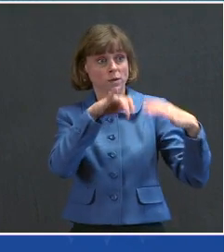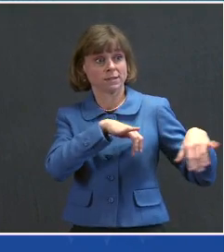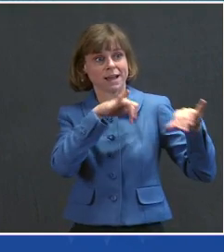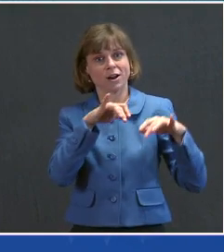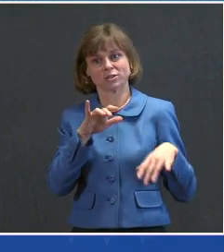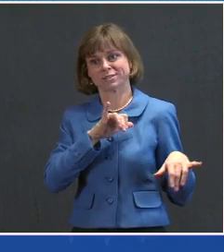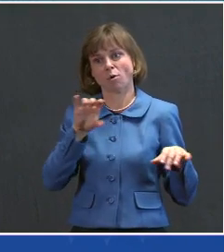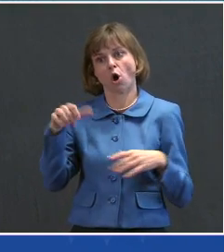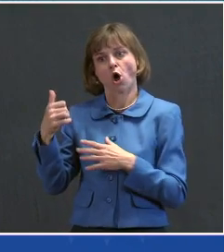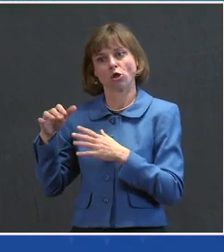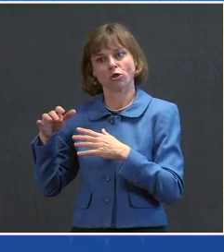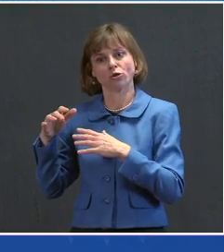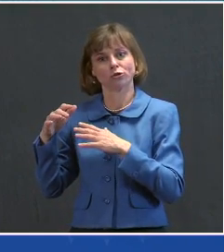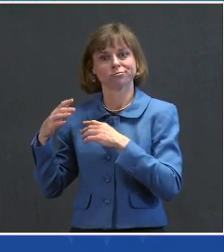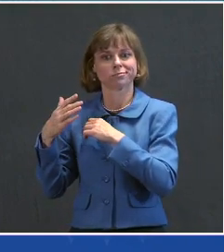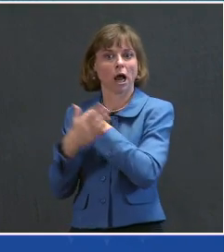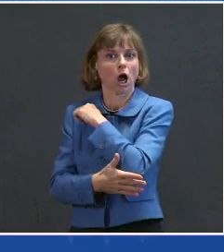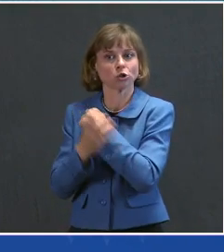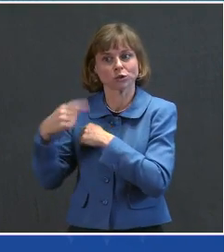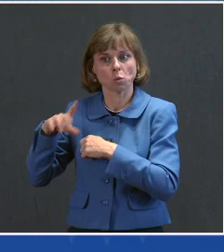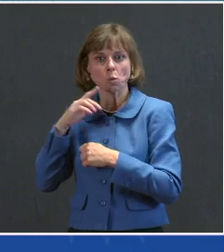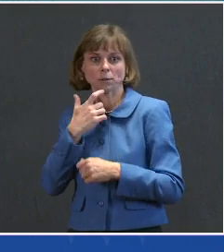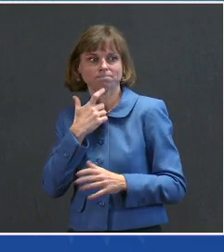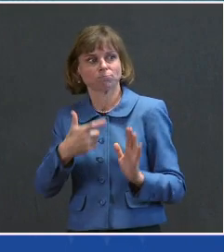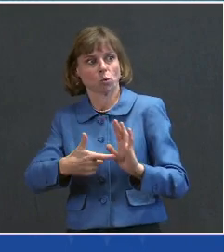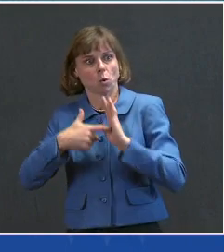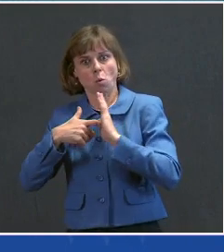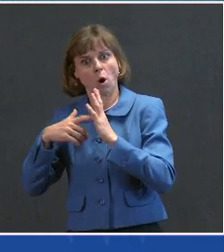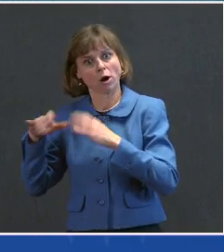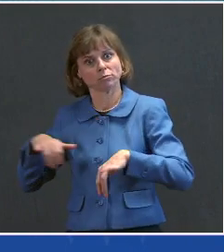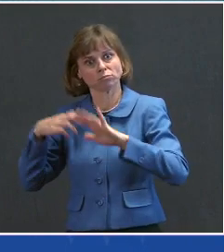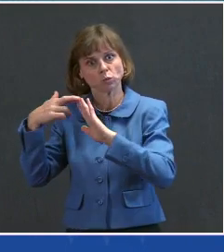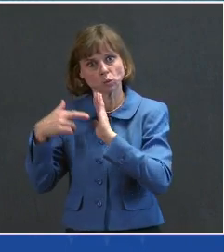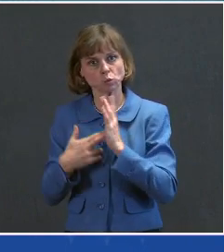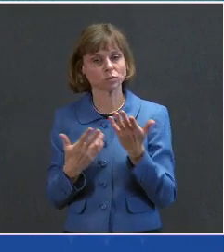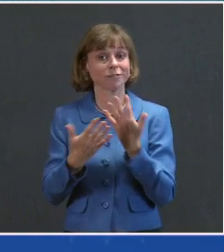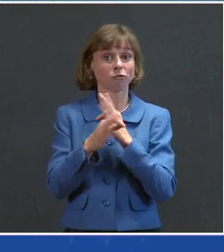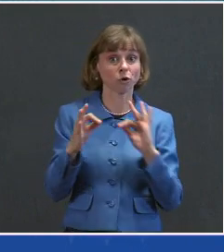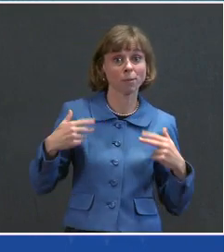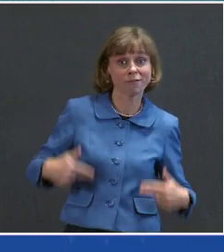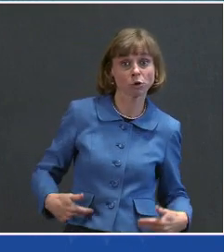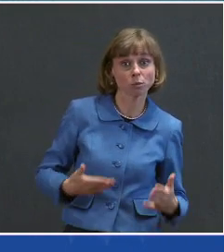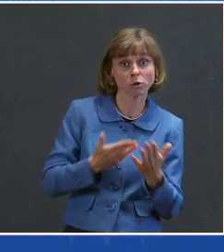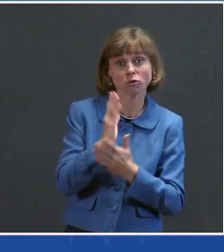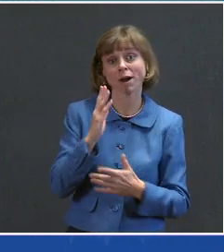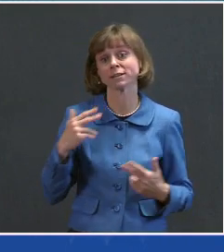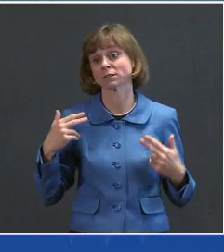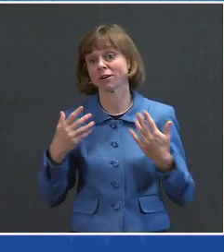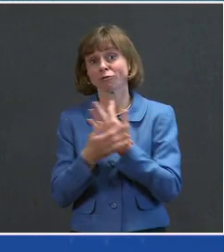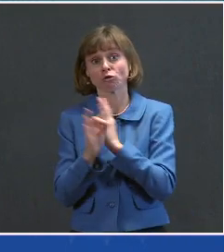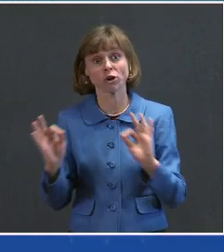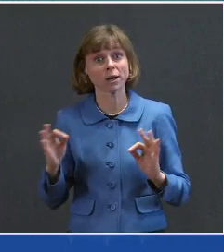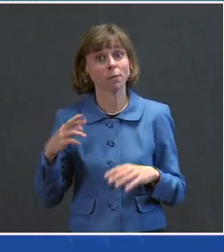on human rights, on freedom of speech, freedom of religion, freedom of media, even. Of course, that's a concern.